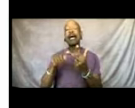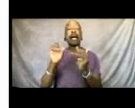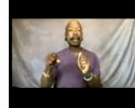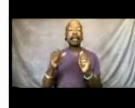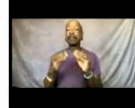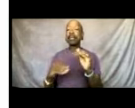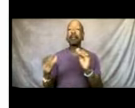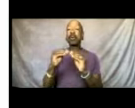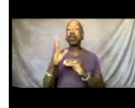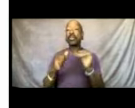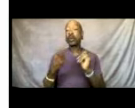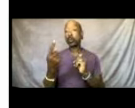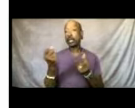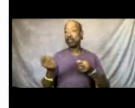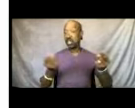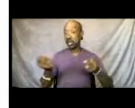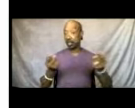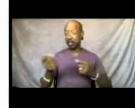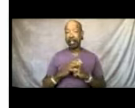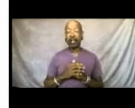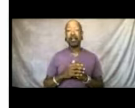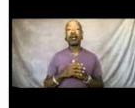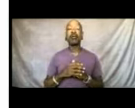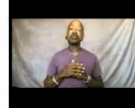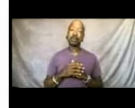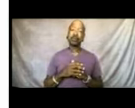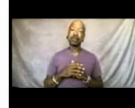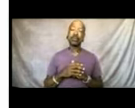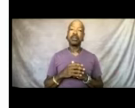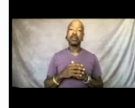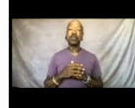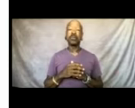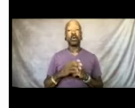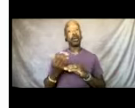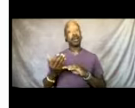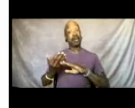know, cash that someone might have in a bank account or